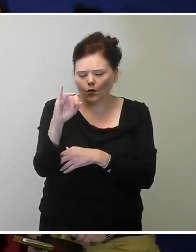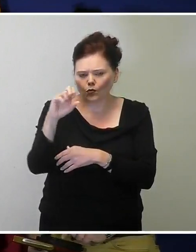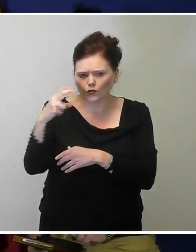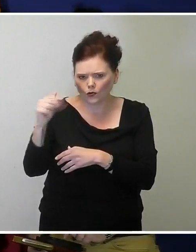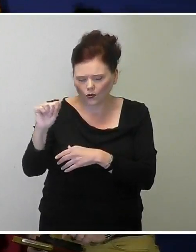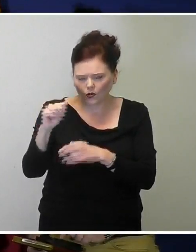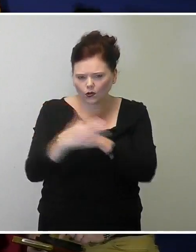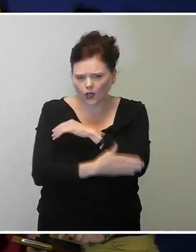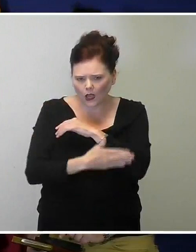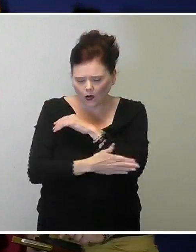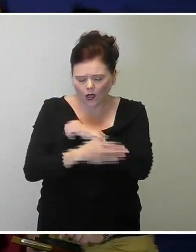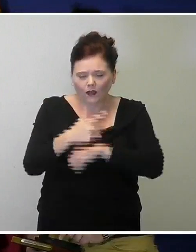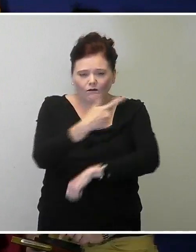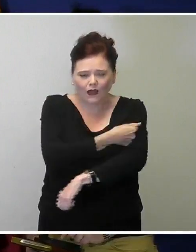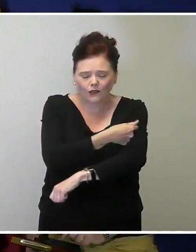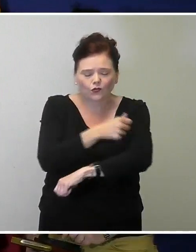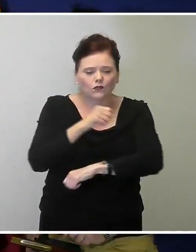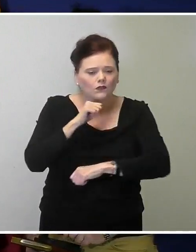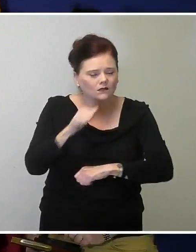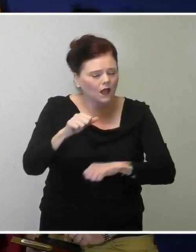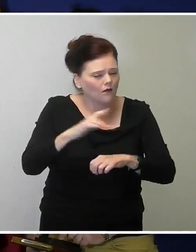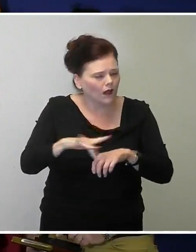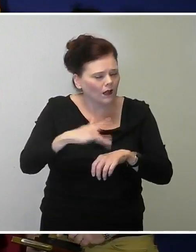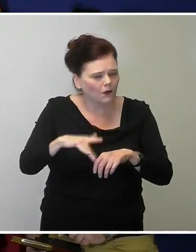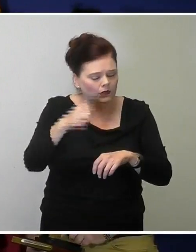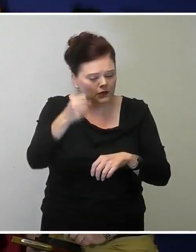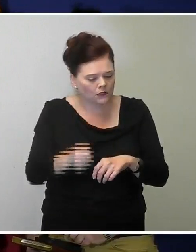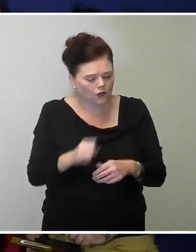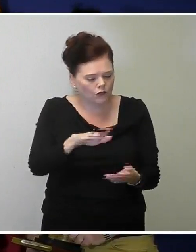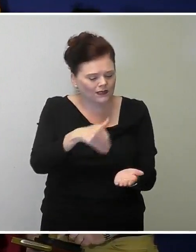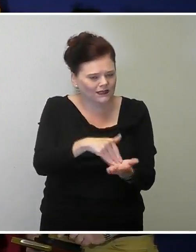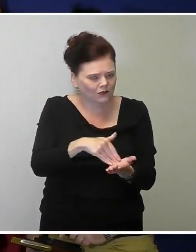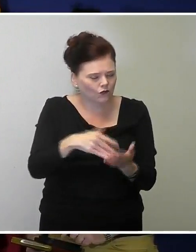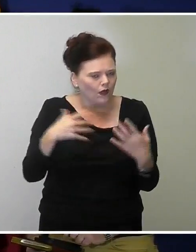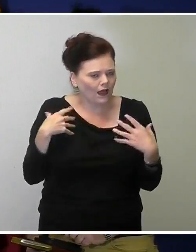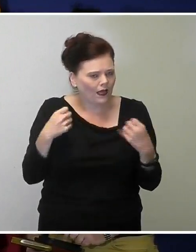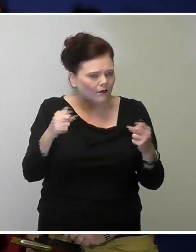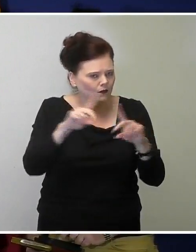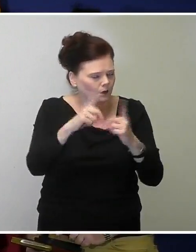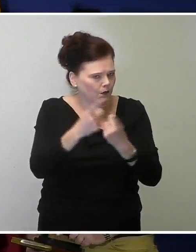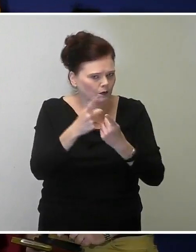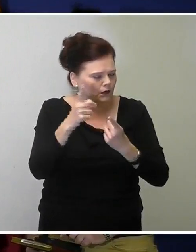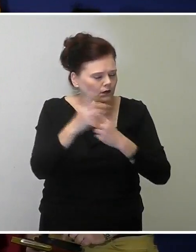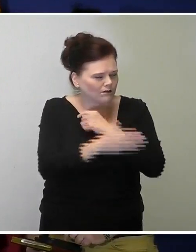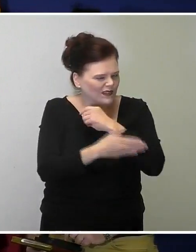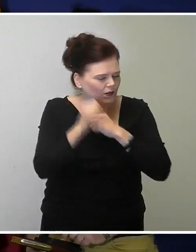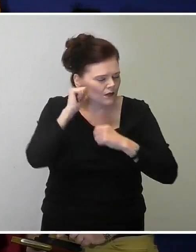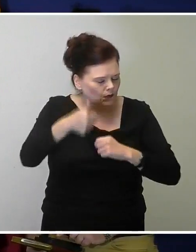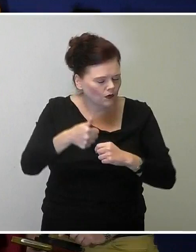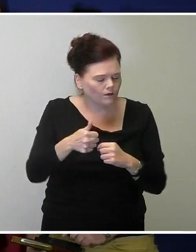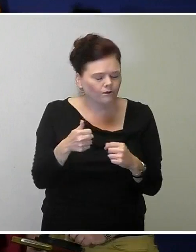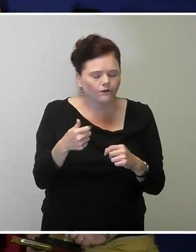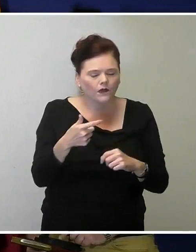REGION INCLUDING CAROL, DESOTO, LEE, PAREN TIS, TALAHACHEE.